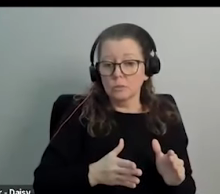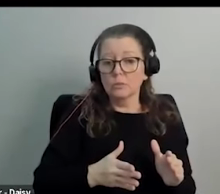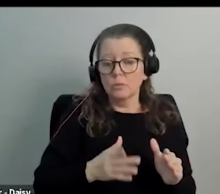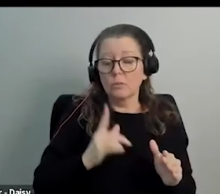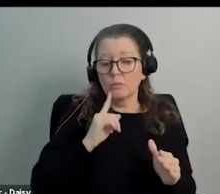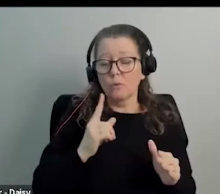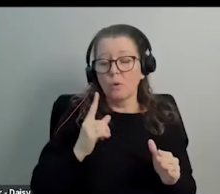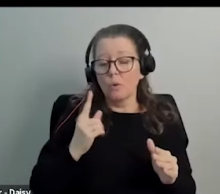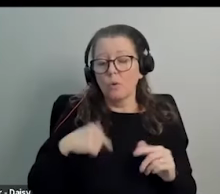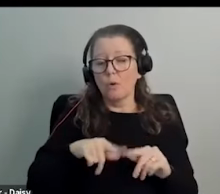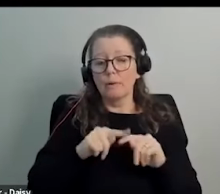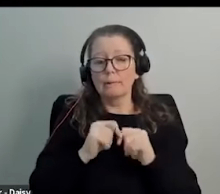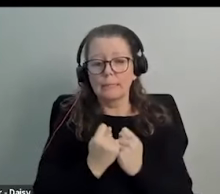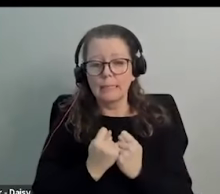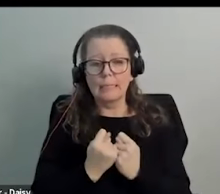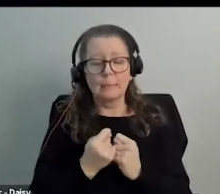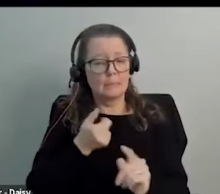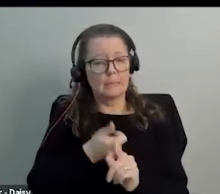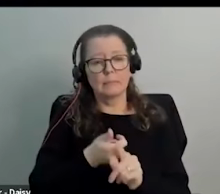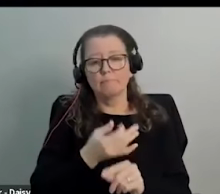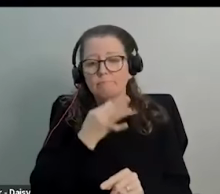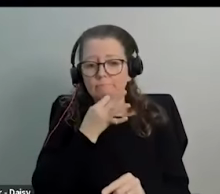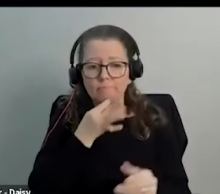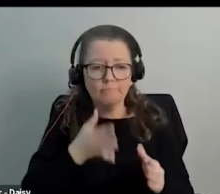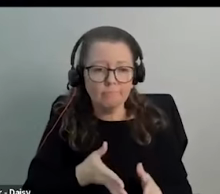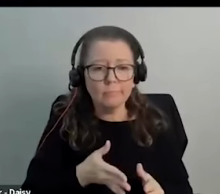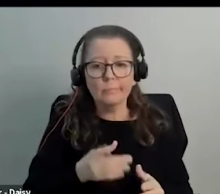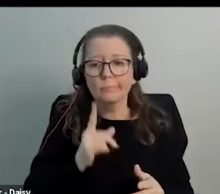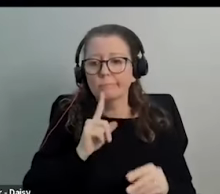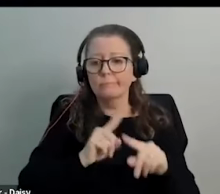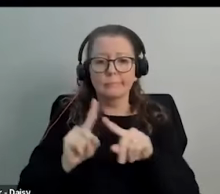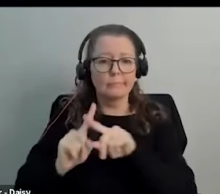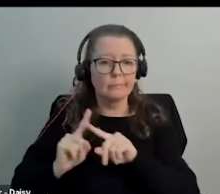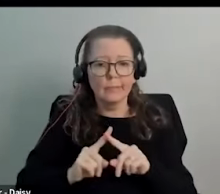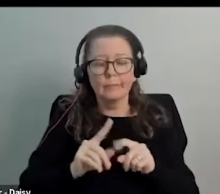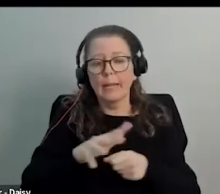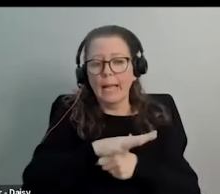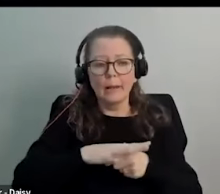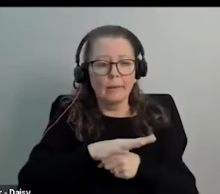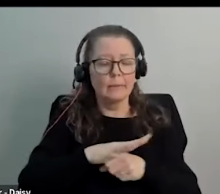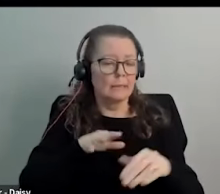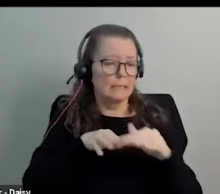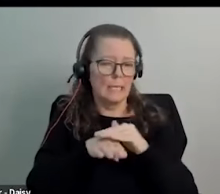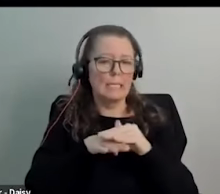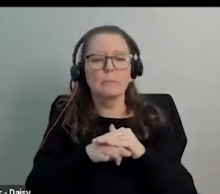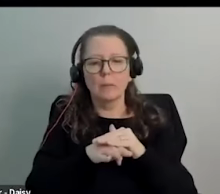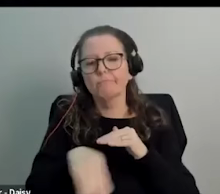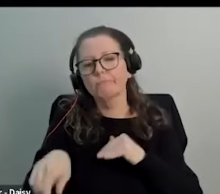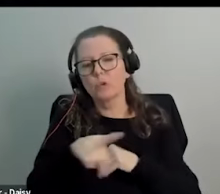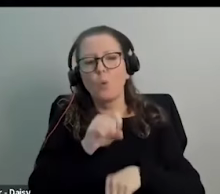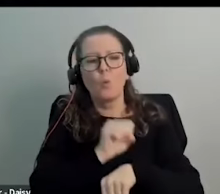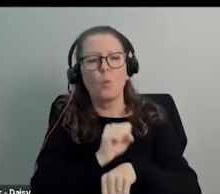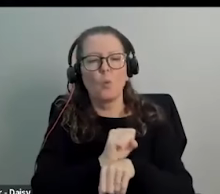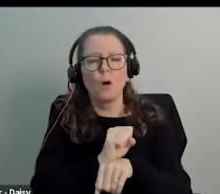who have expertise in specific areas of accessibility. And so they're able to work closely with the product teams